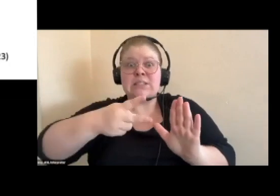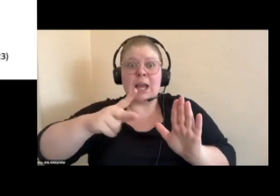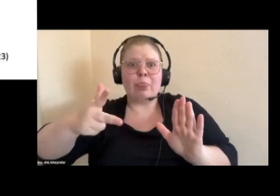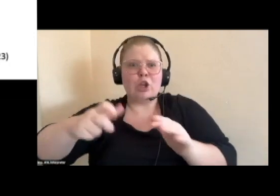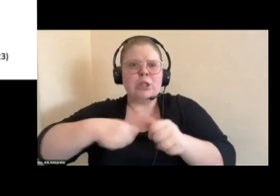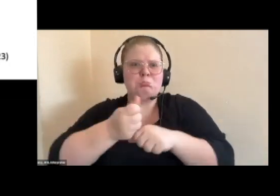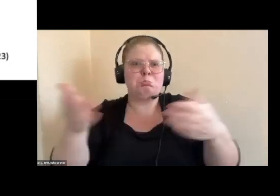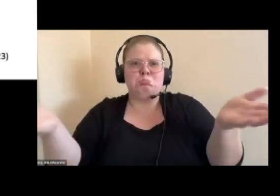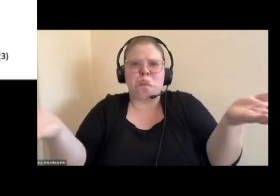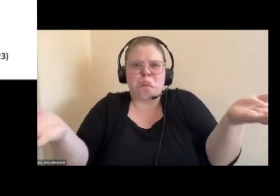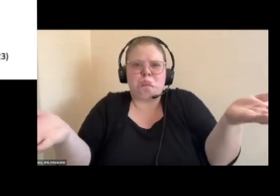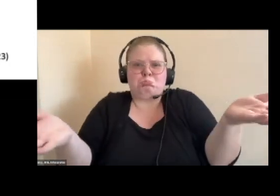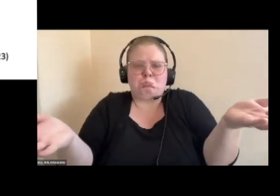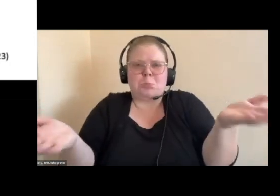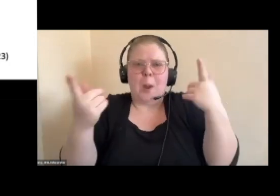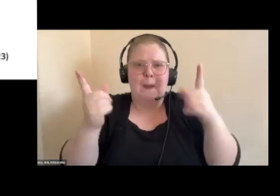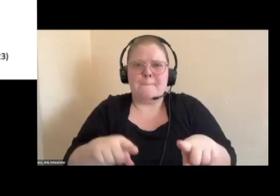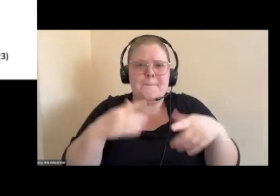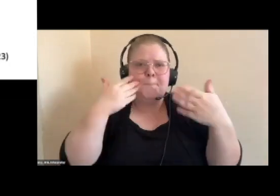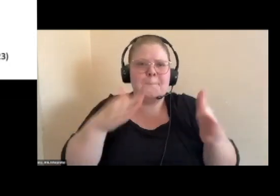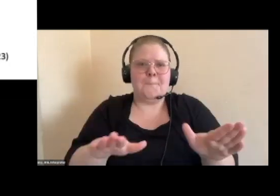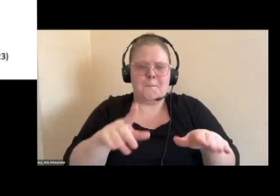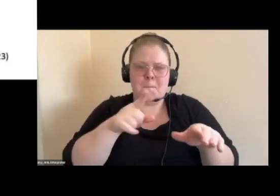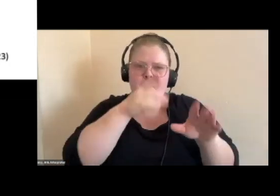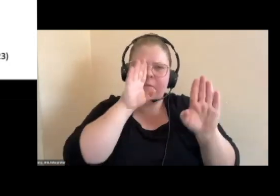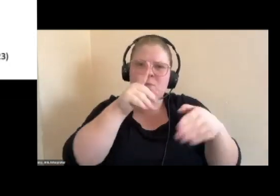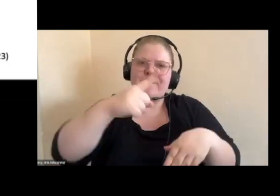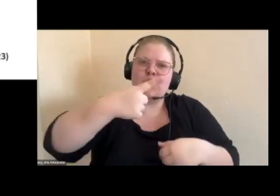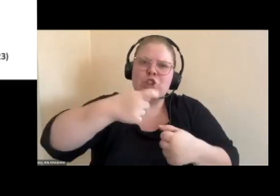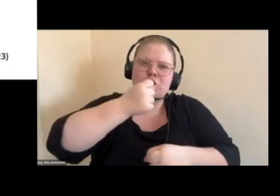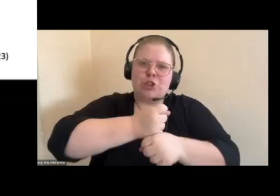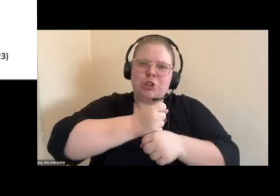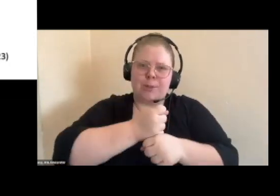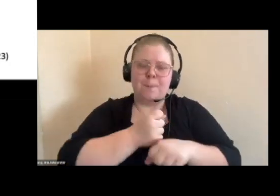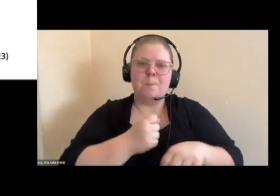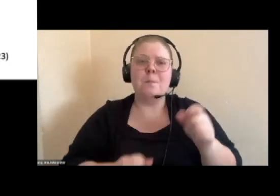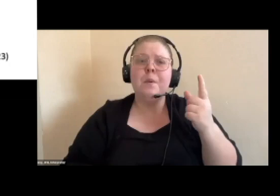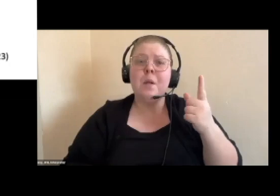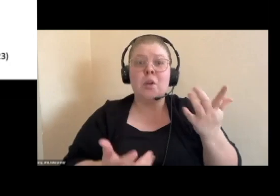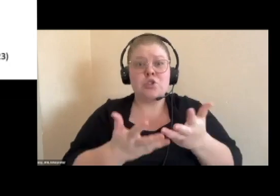And again, like I would say, there's just a lot more to learn, I think,